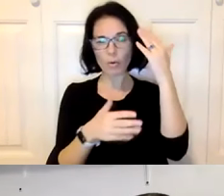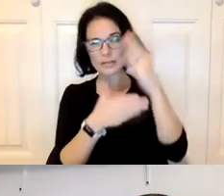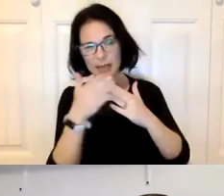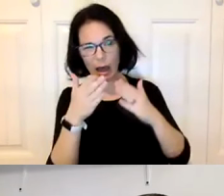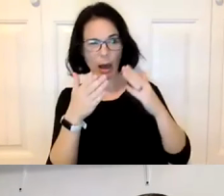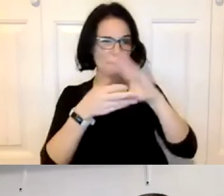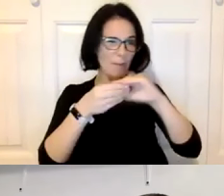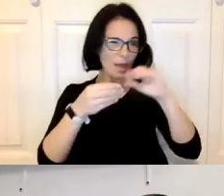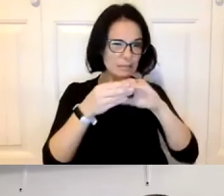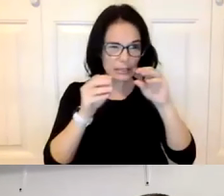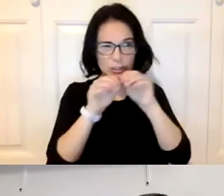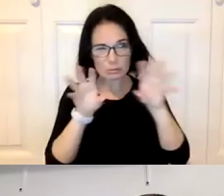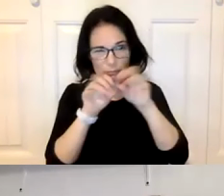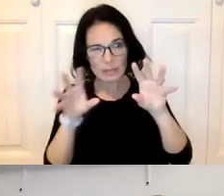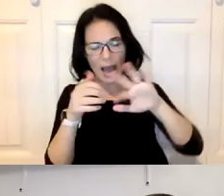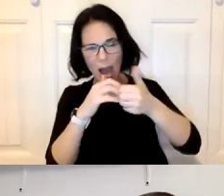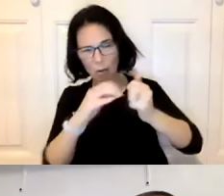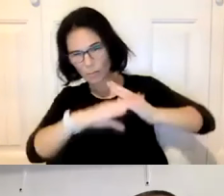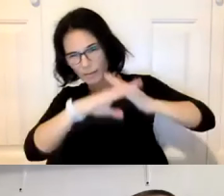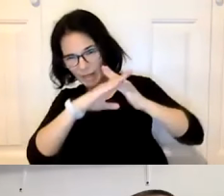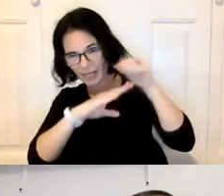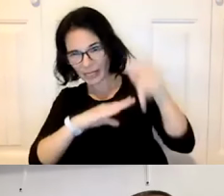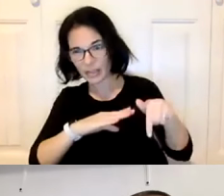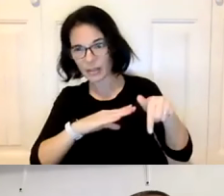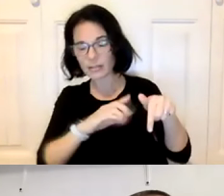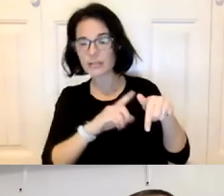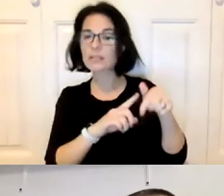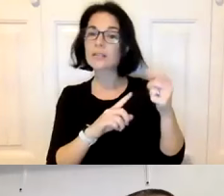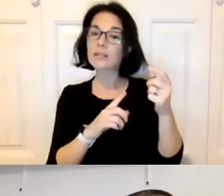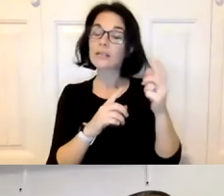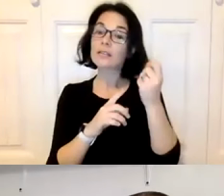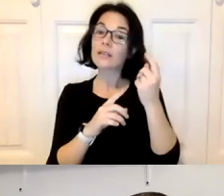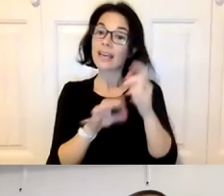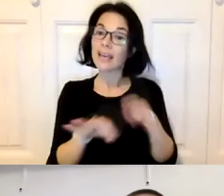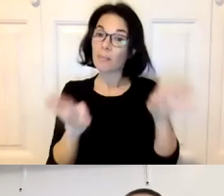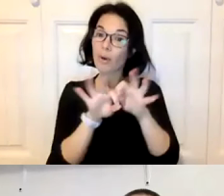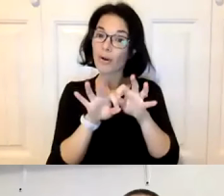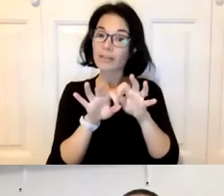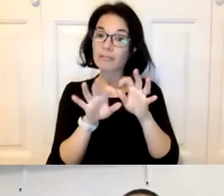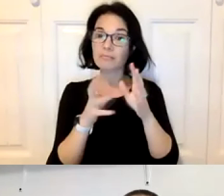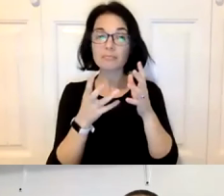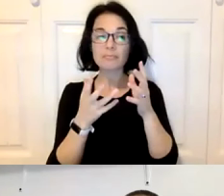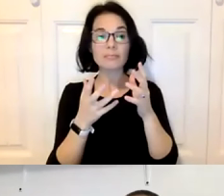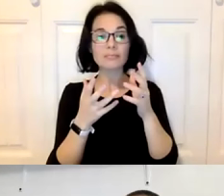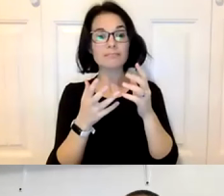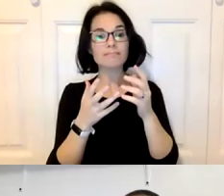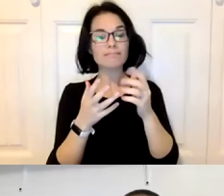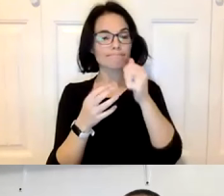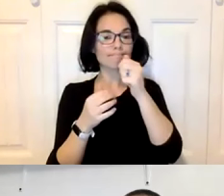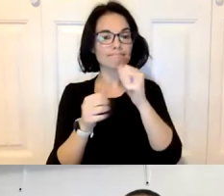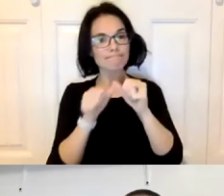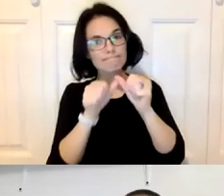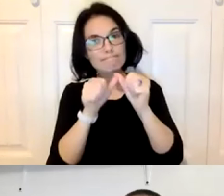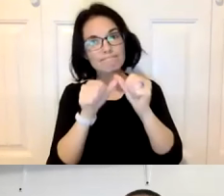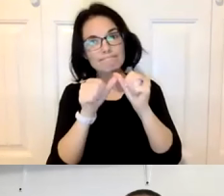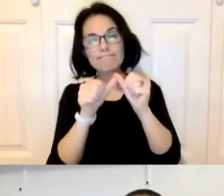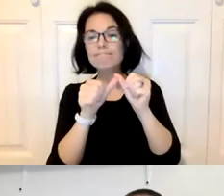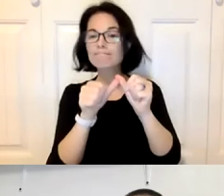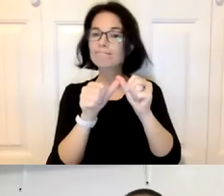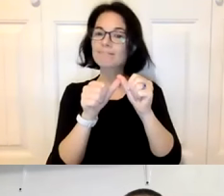We want to keep up the good work of following the guidance of the